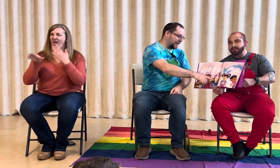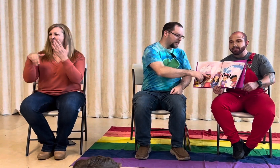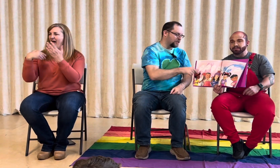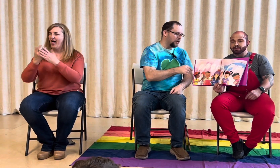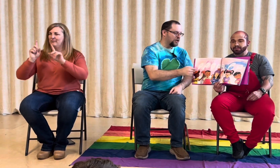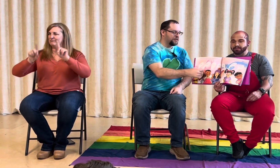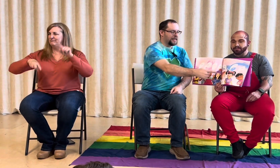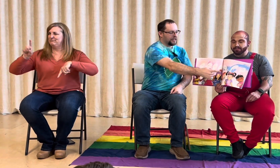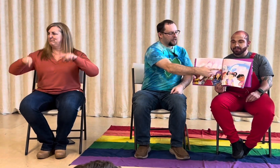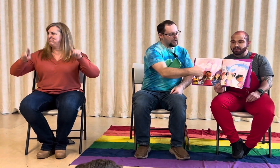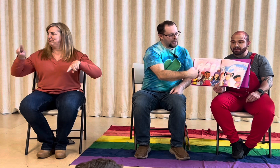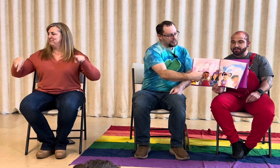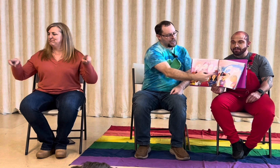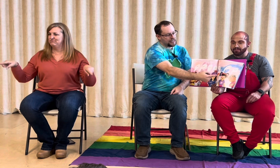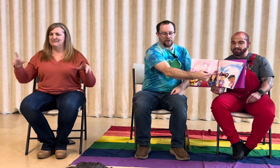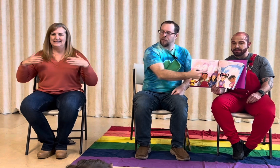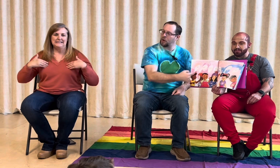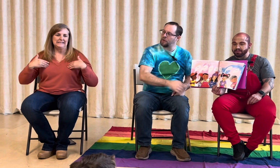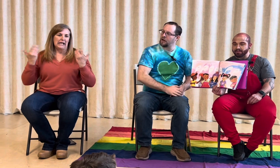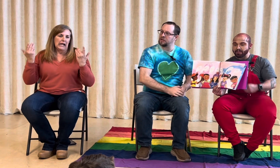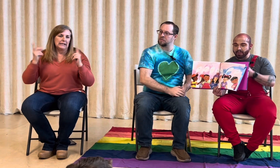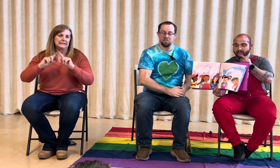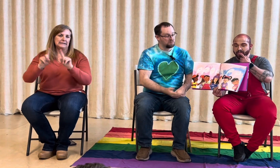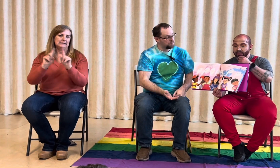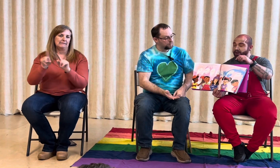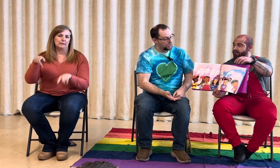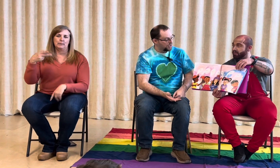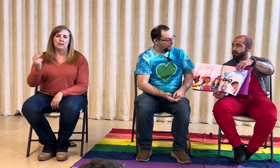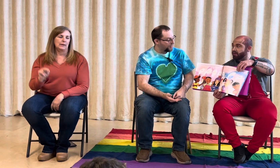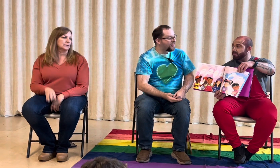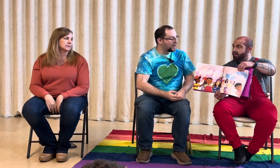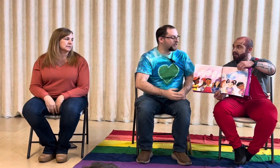kids yelling and saying different pronouns. BUSTER: Their different pronouns. AARON: Their